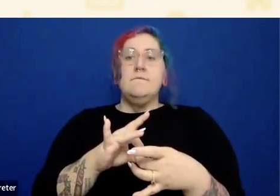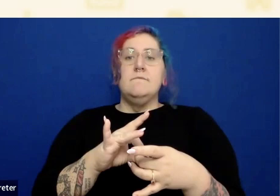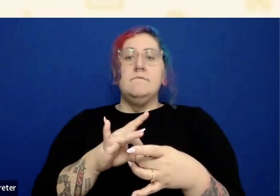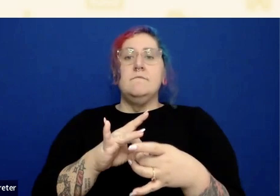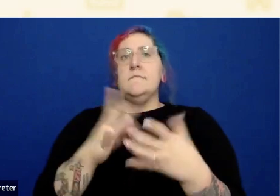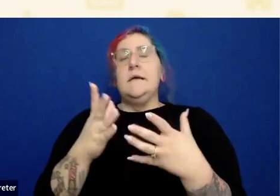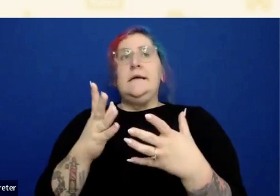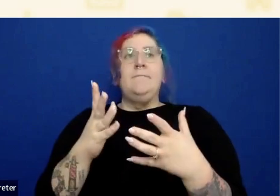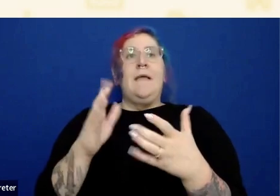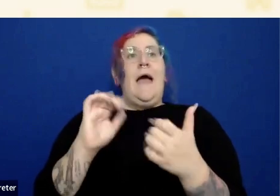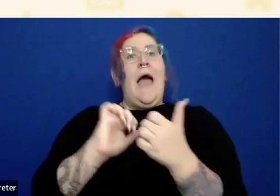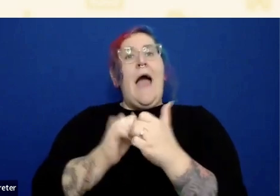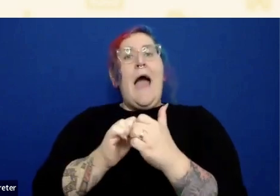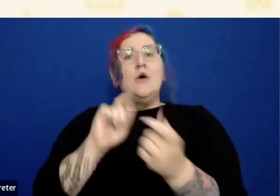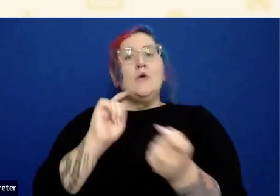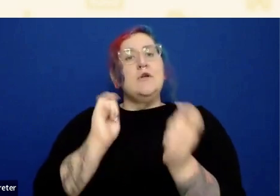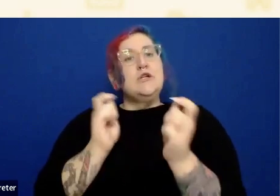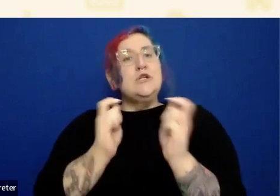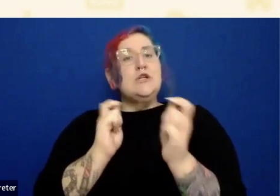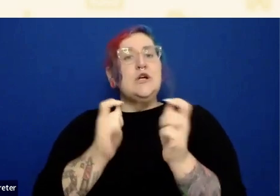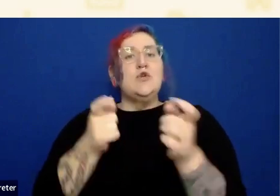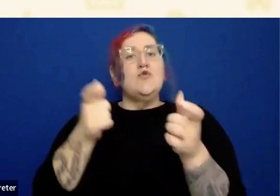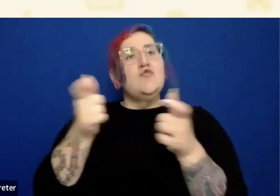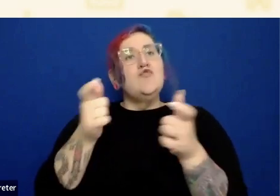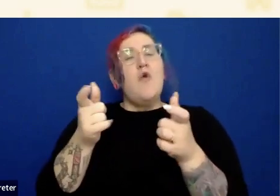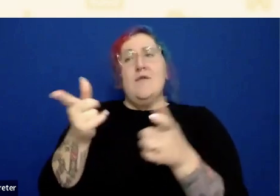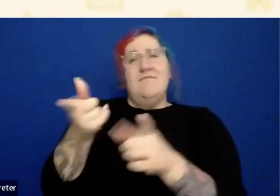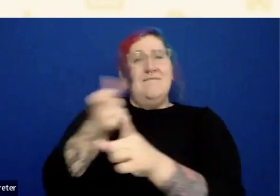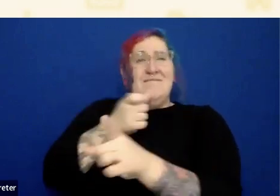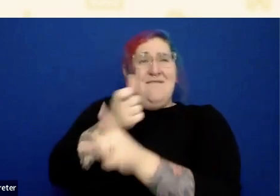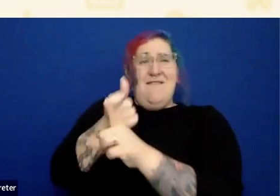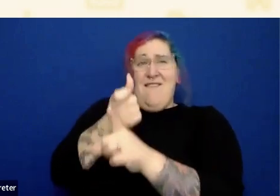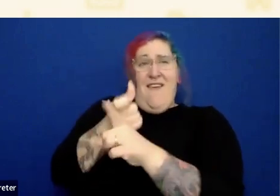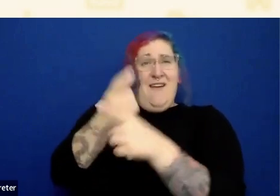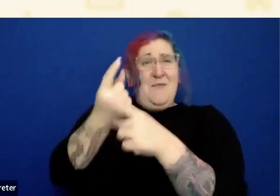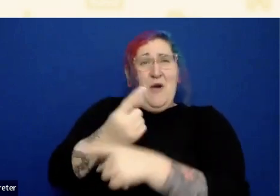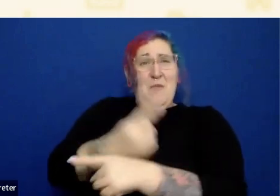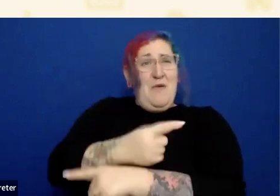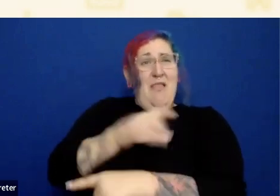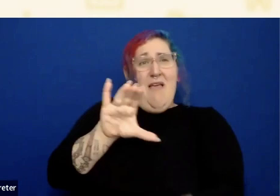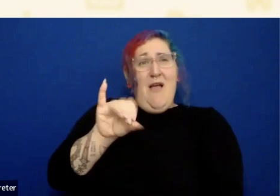that have not been properly coded. So I'm trying to find a checkbox, and I can't check it